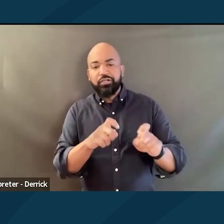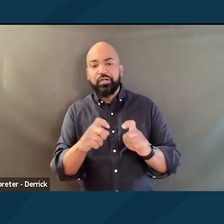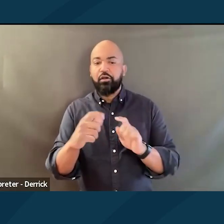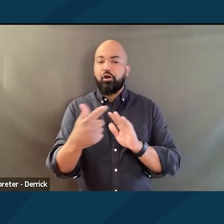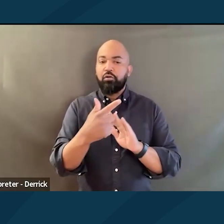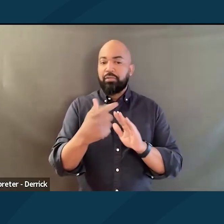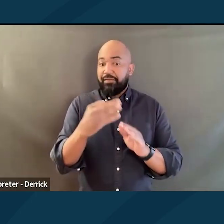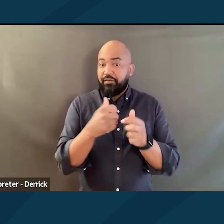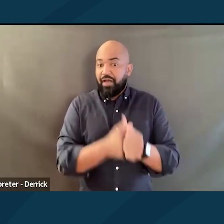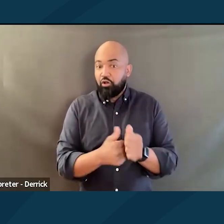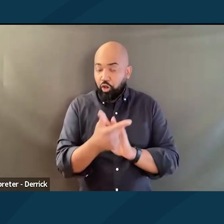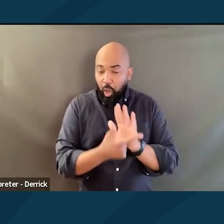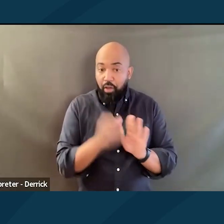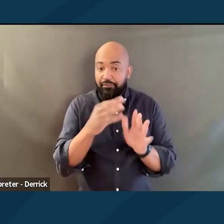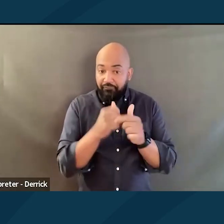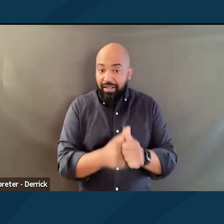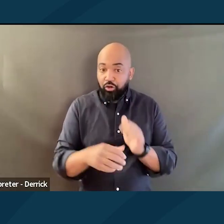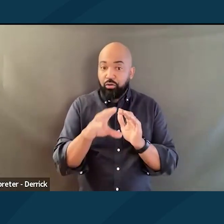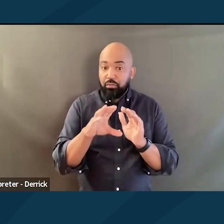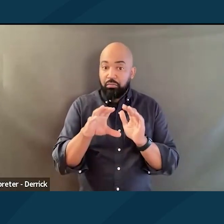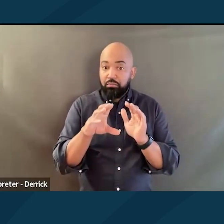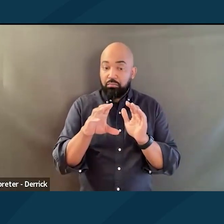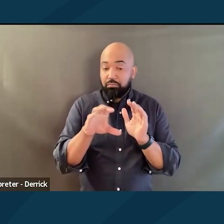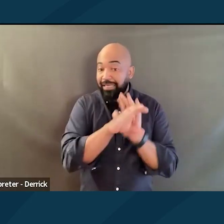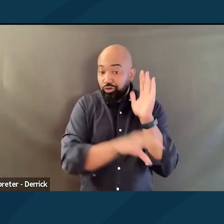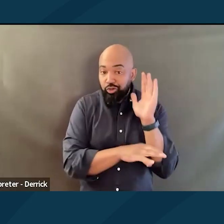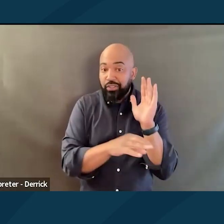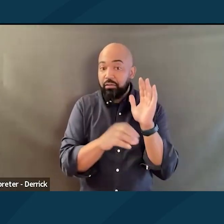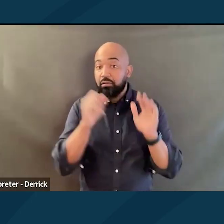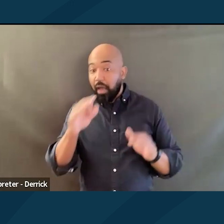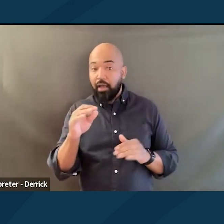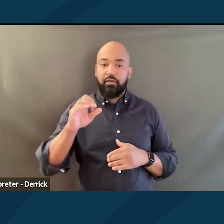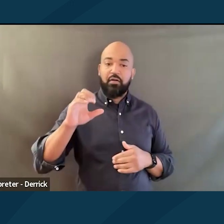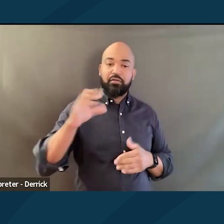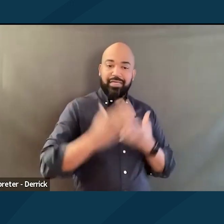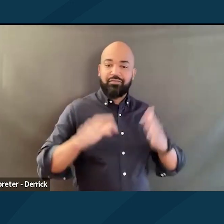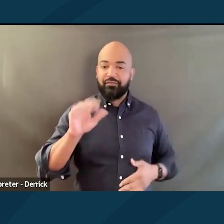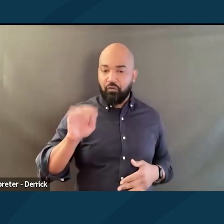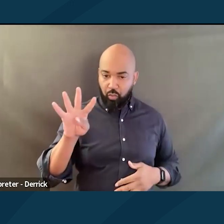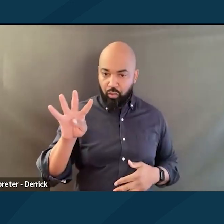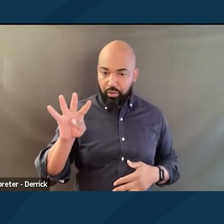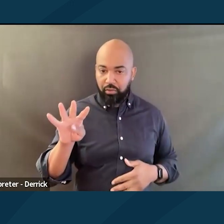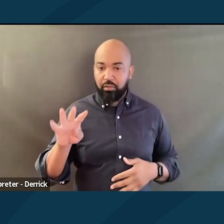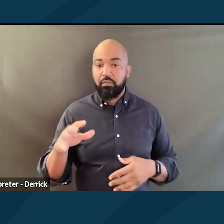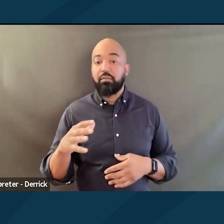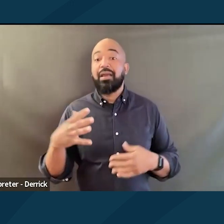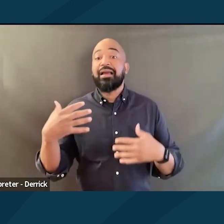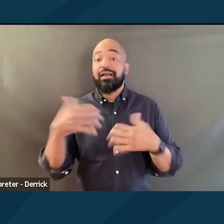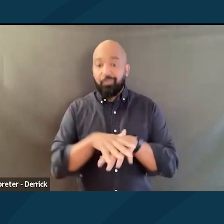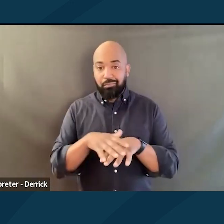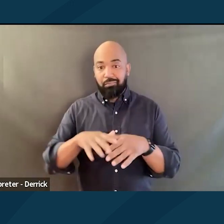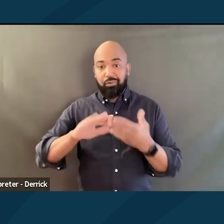When these requirements are old, while the updated 504 rule is new, the Olmstead decision is more